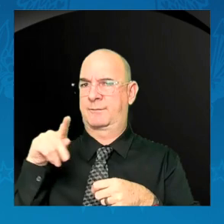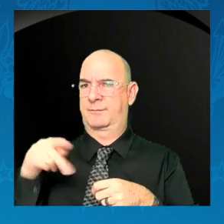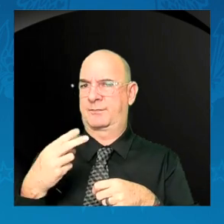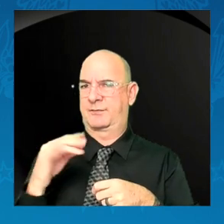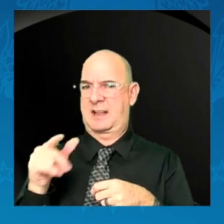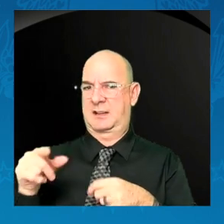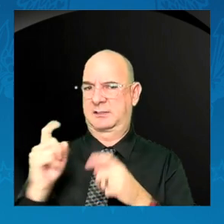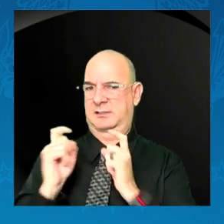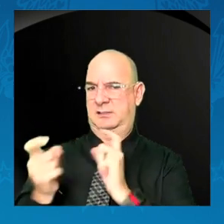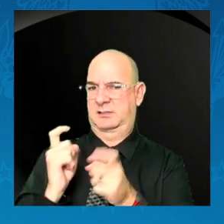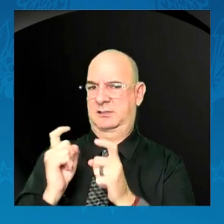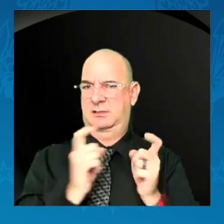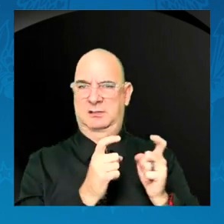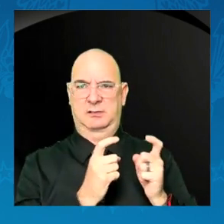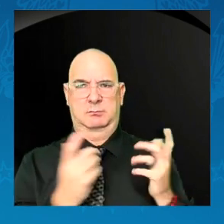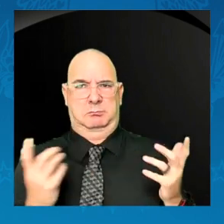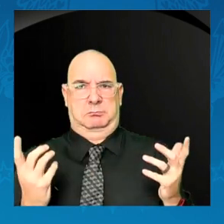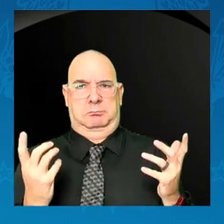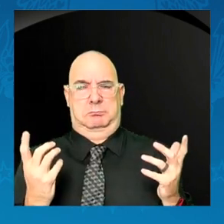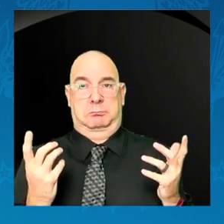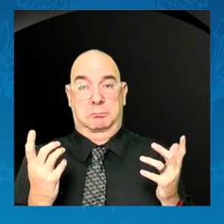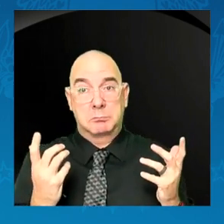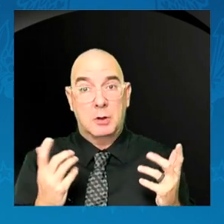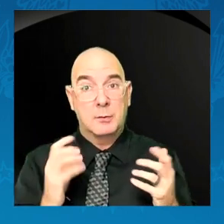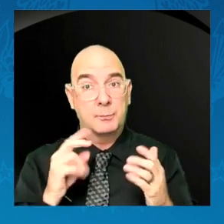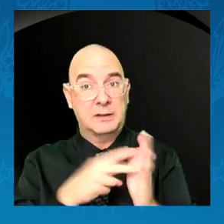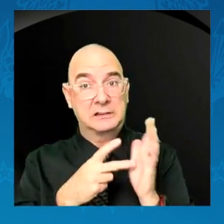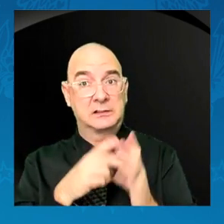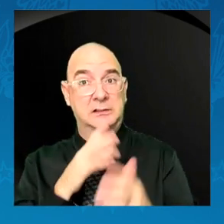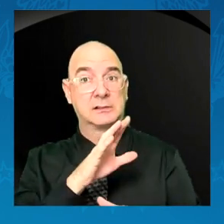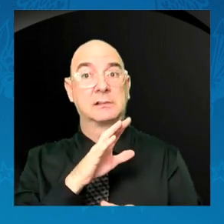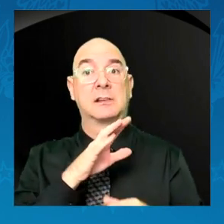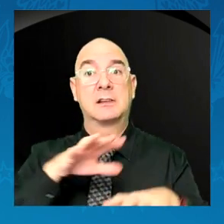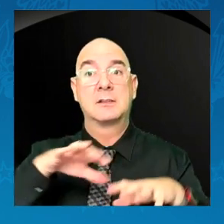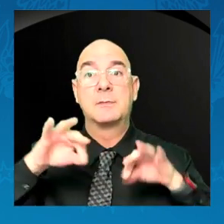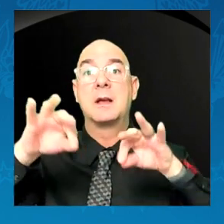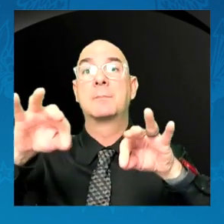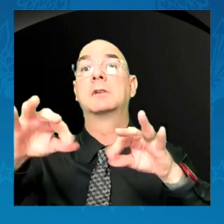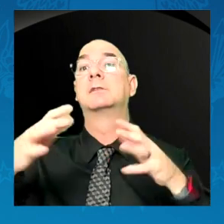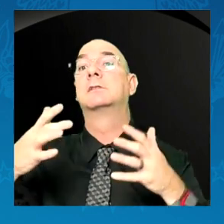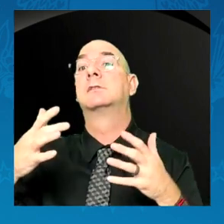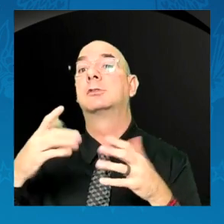in how we uncover the discoveries of tomorrow. Now, so clearly has long pioneered successful